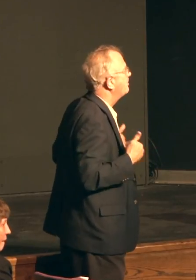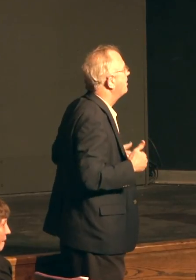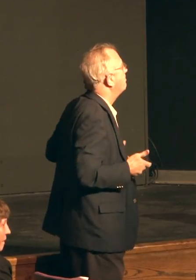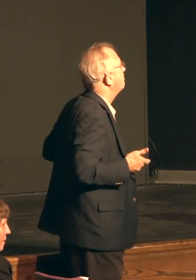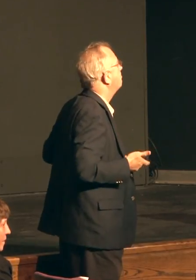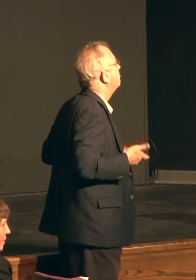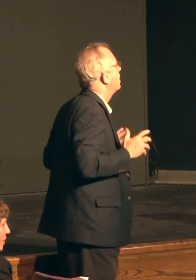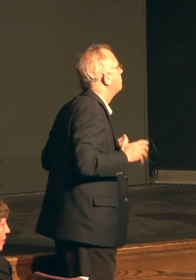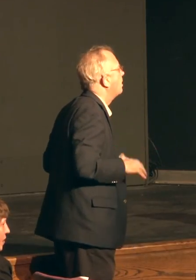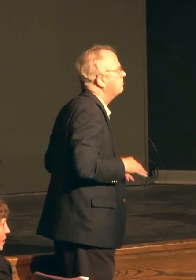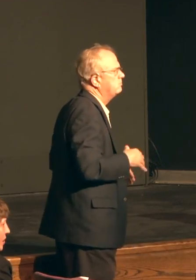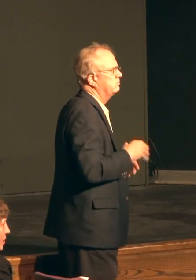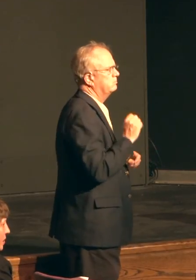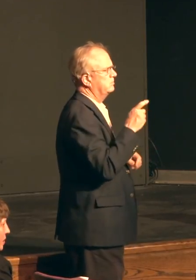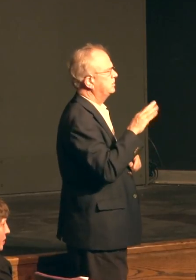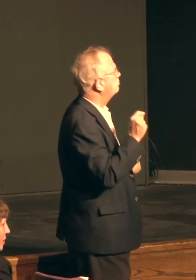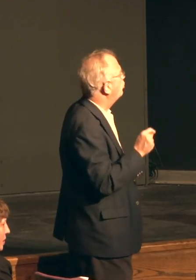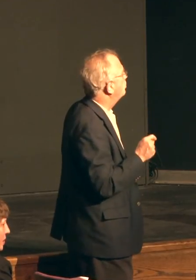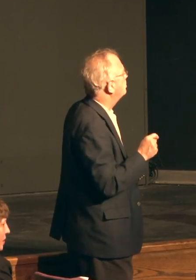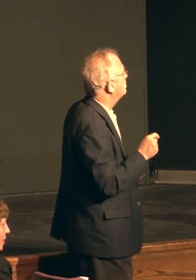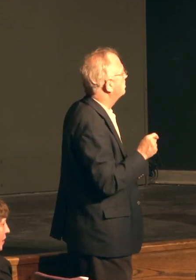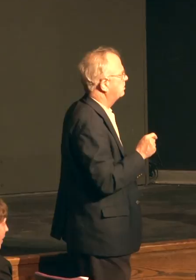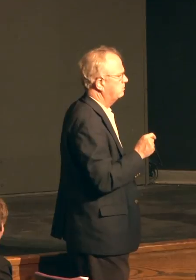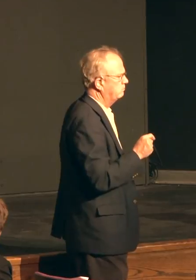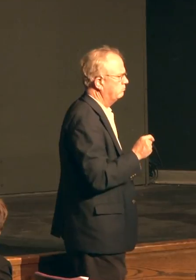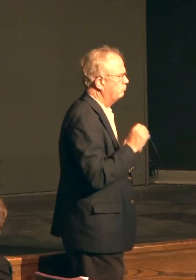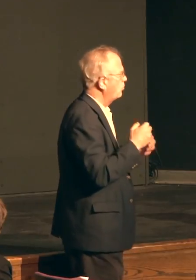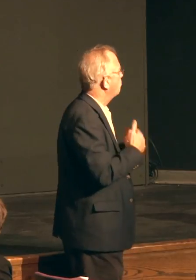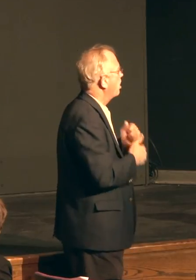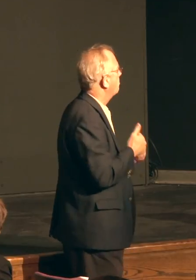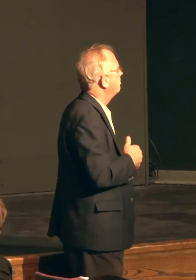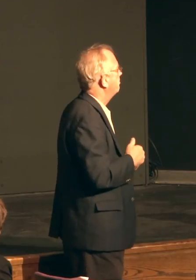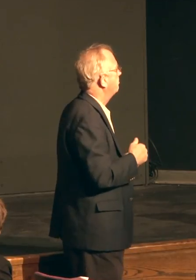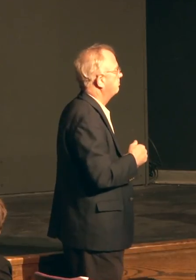lot of, you know, maybe are young and play sports.